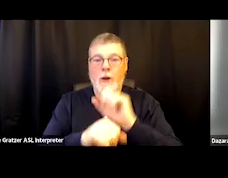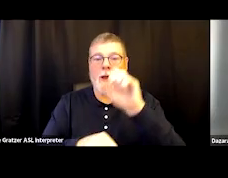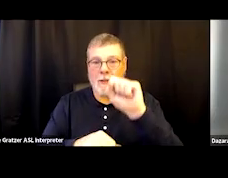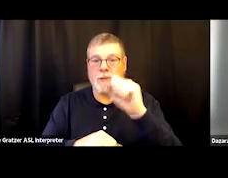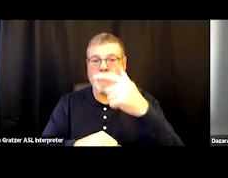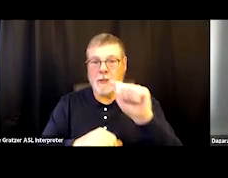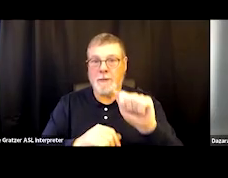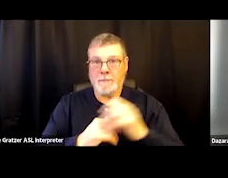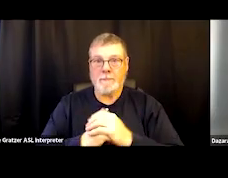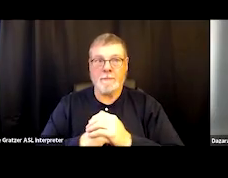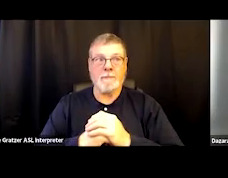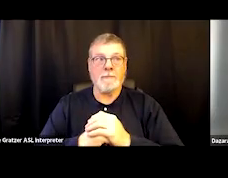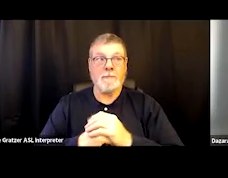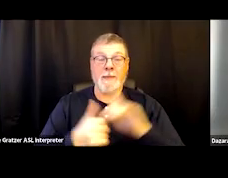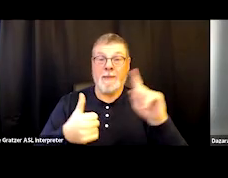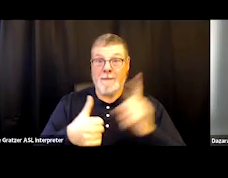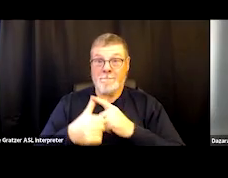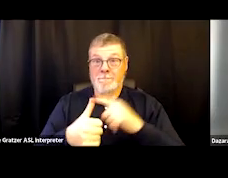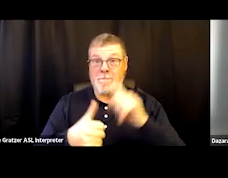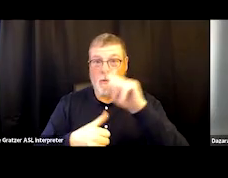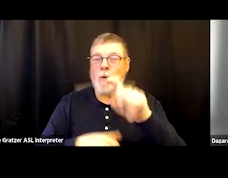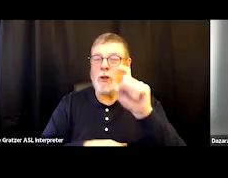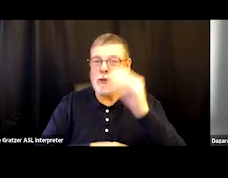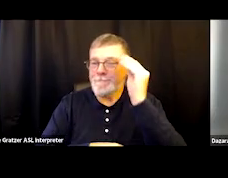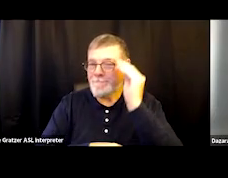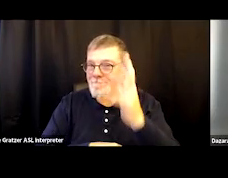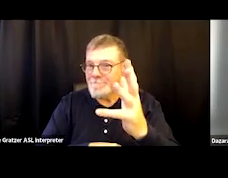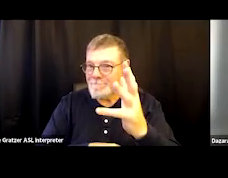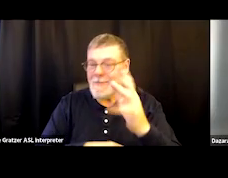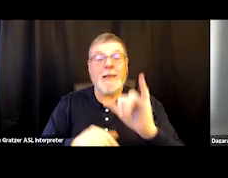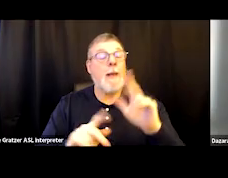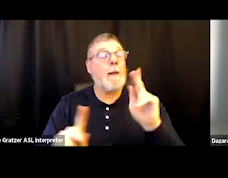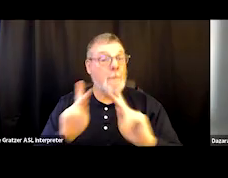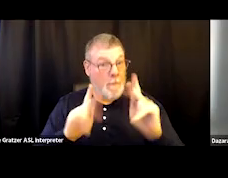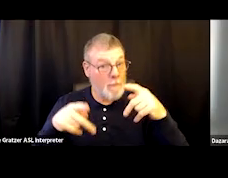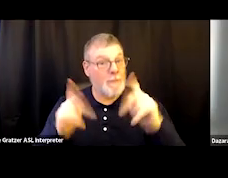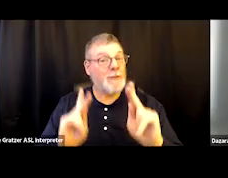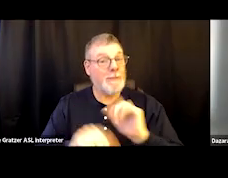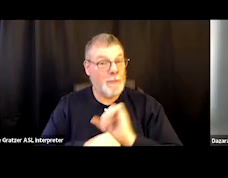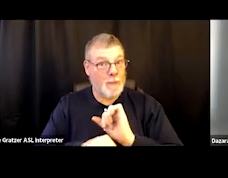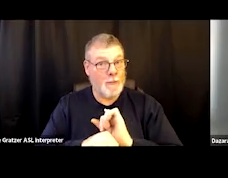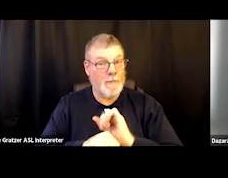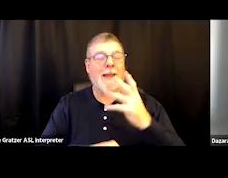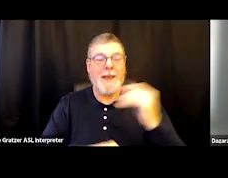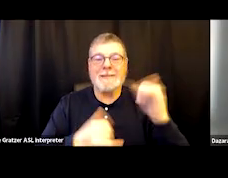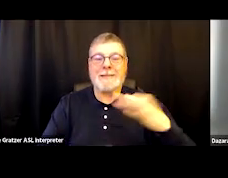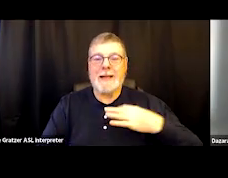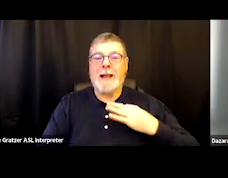Now, if that's the first question, it should give you a hint that people can work and still apply for benefits, but at this step,